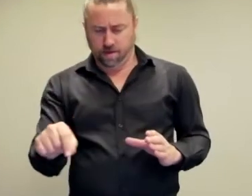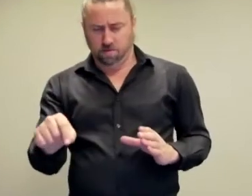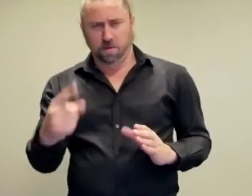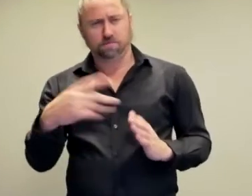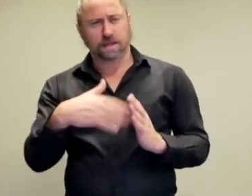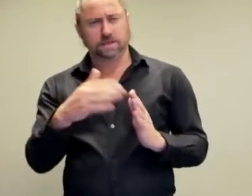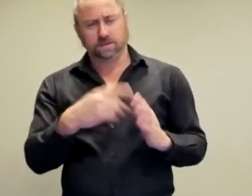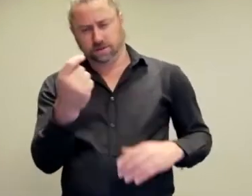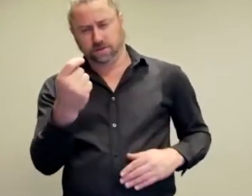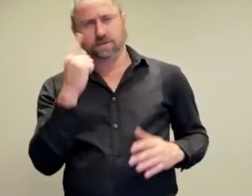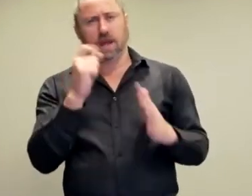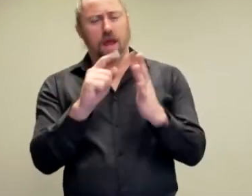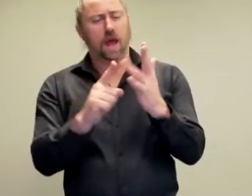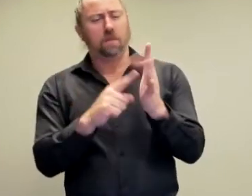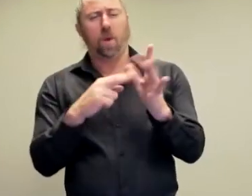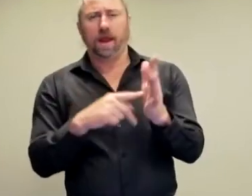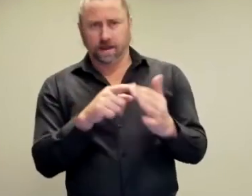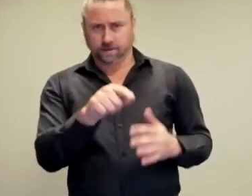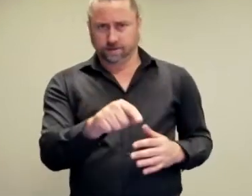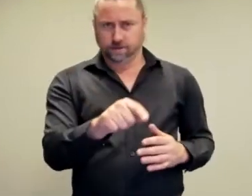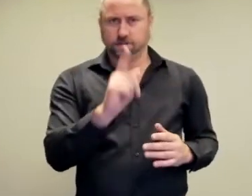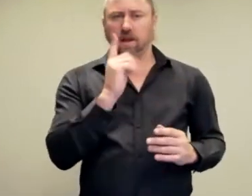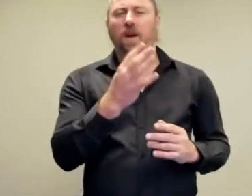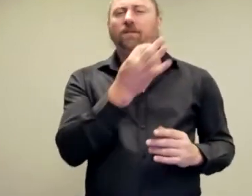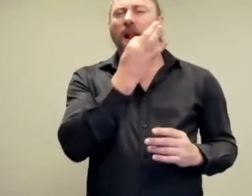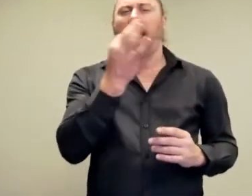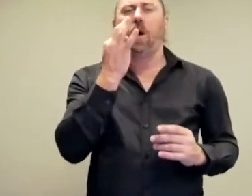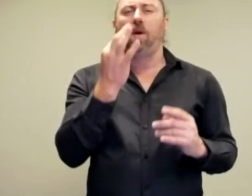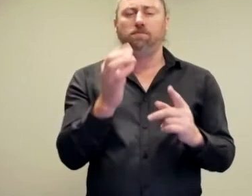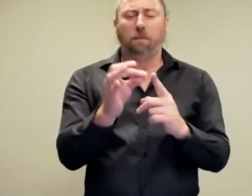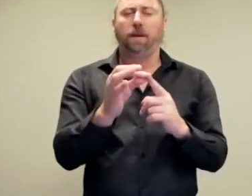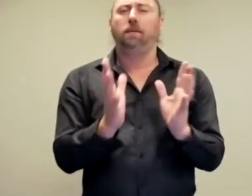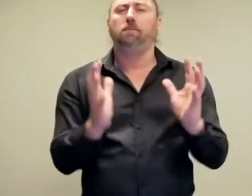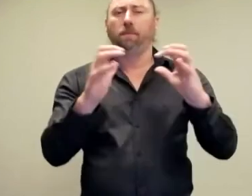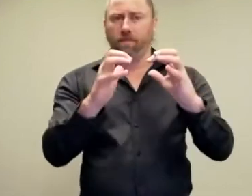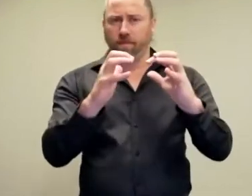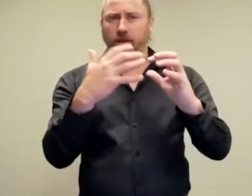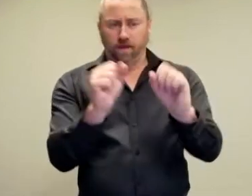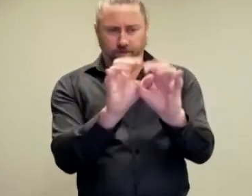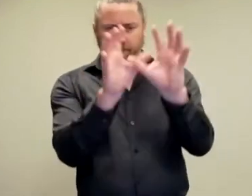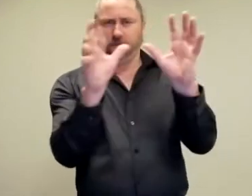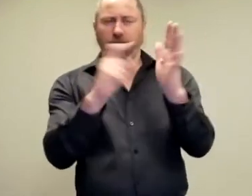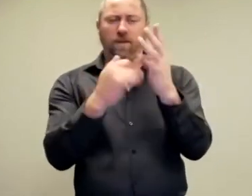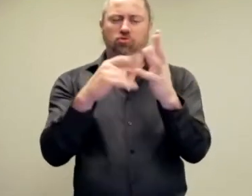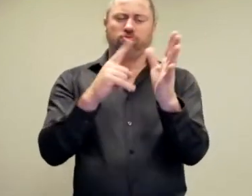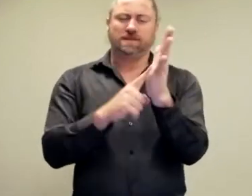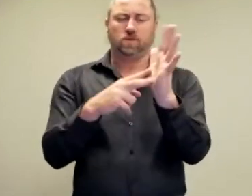In The pollinator, the wilted parts of the pumpkin flower appear as parts of the faceted crystal vessel or womb